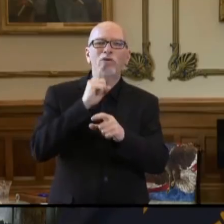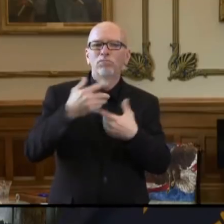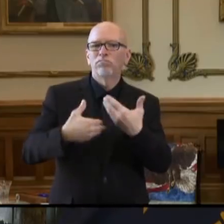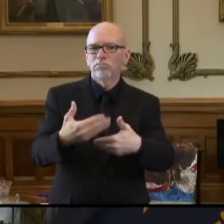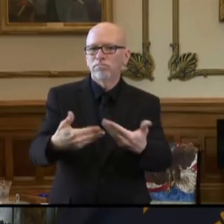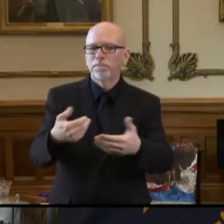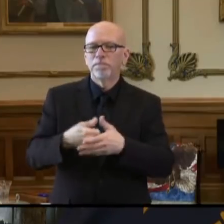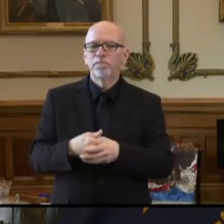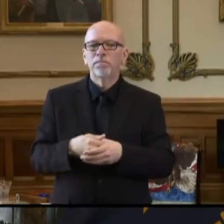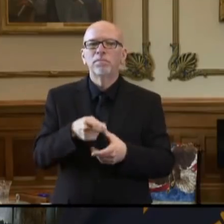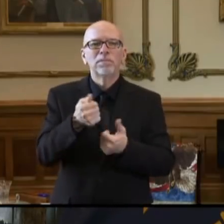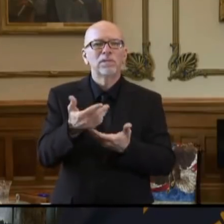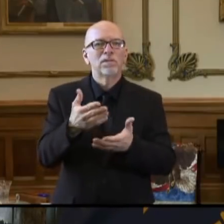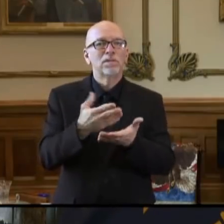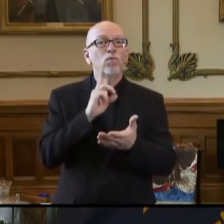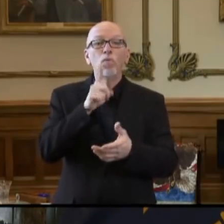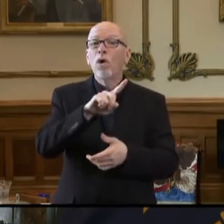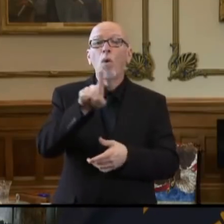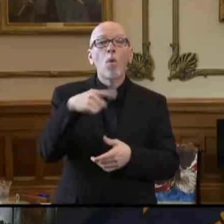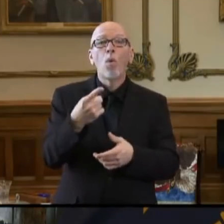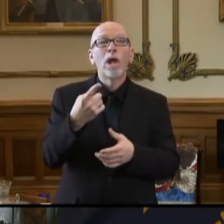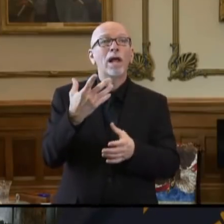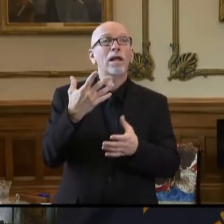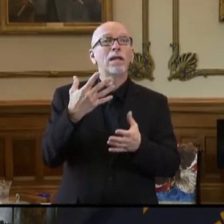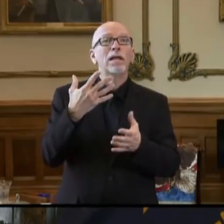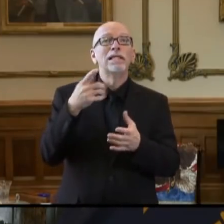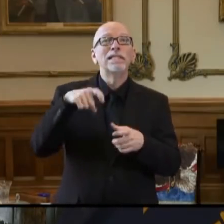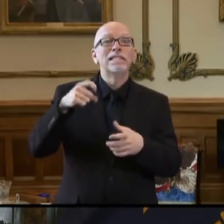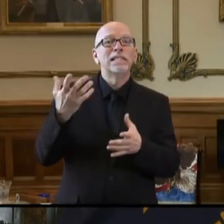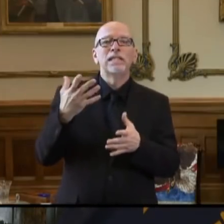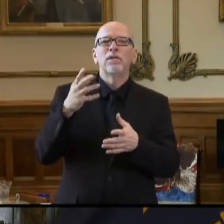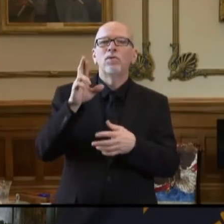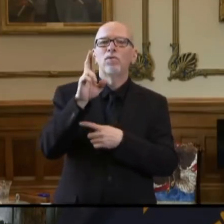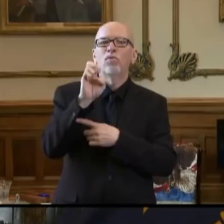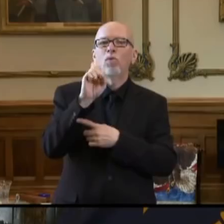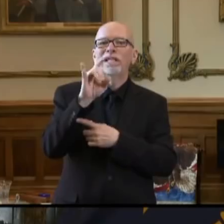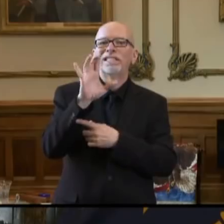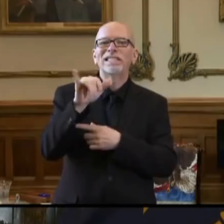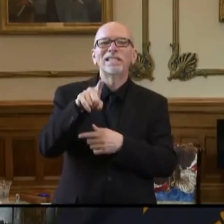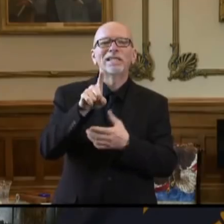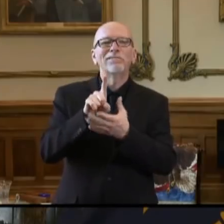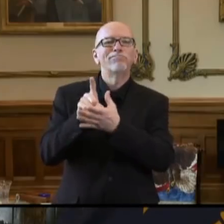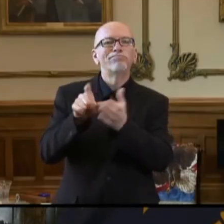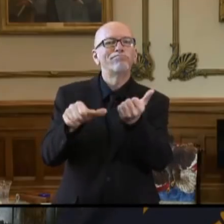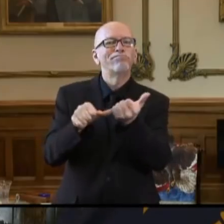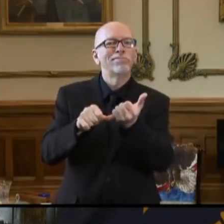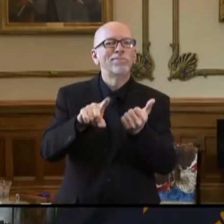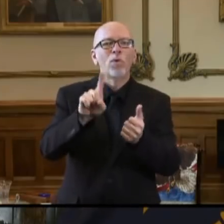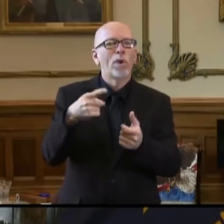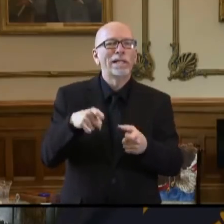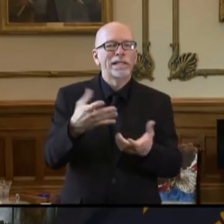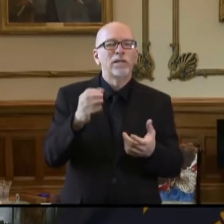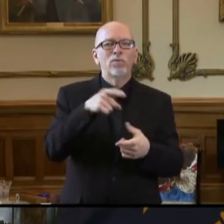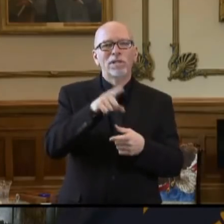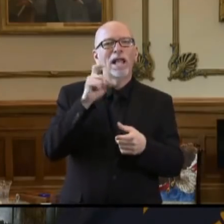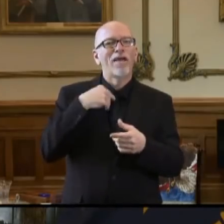PHYSICIANS AND OTHER NURSE PRACTITIONERS TO BE ABLE TO DELIVER CARE. BASICALLY THEY